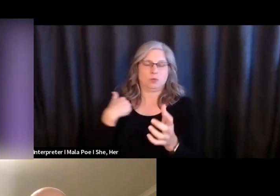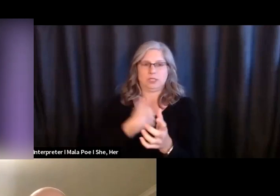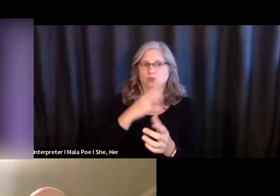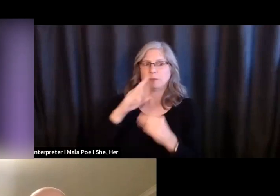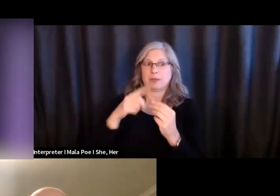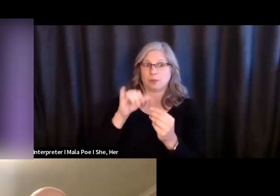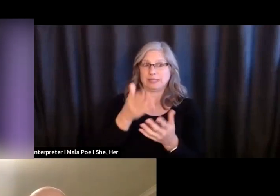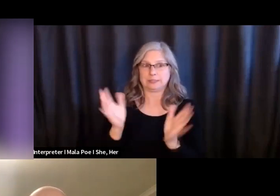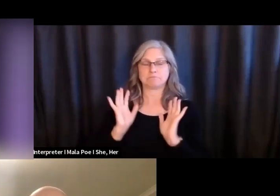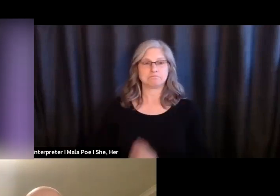Yeah.